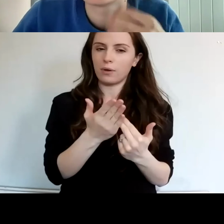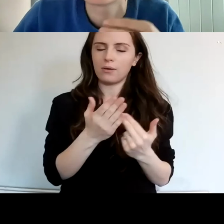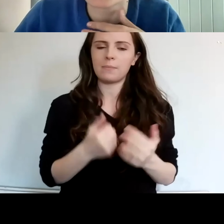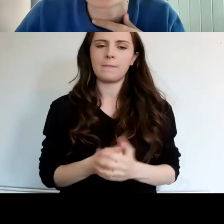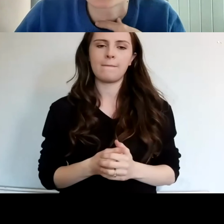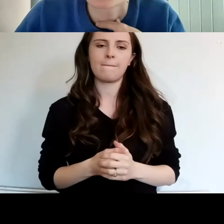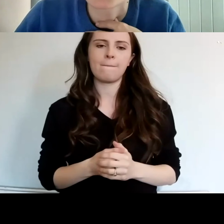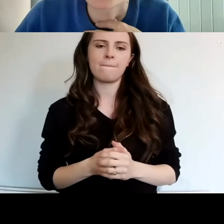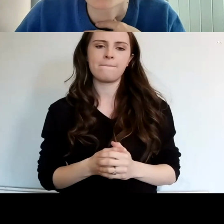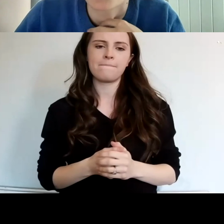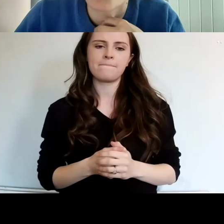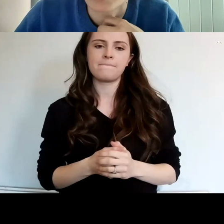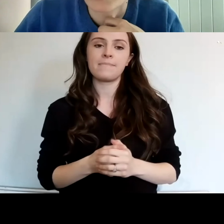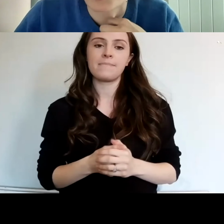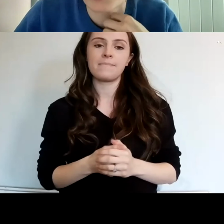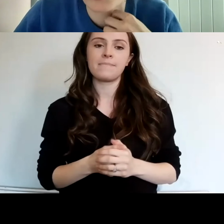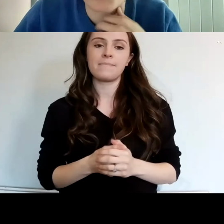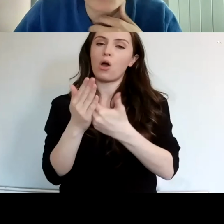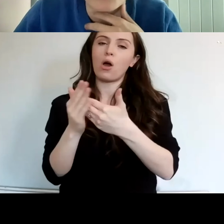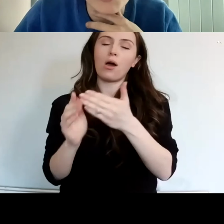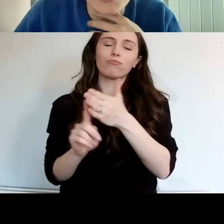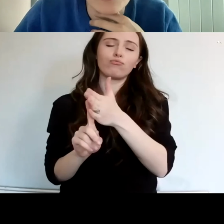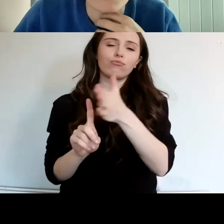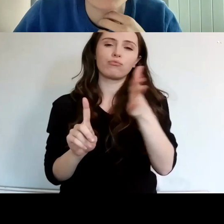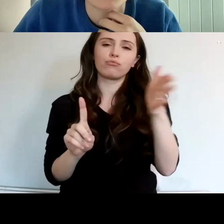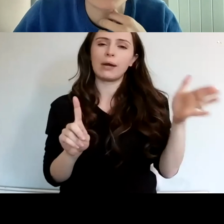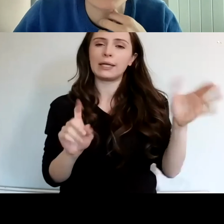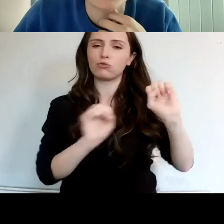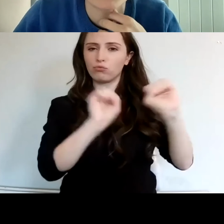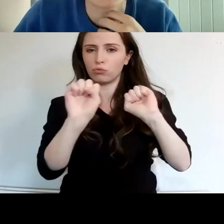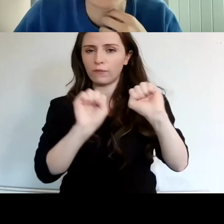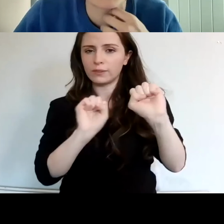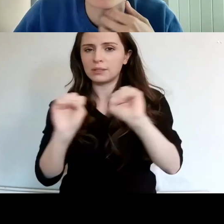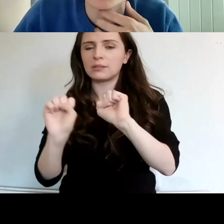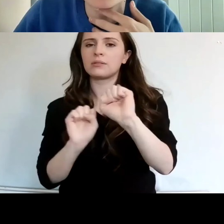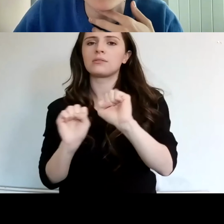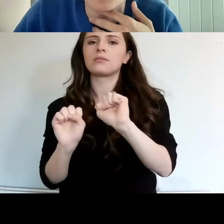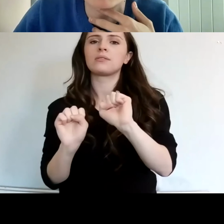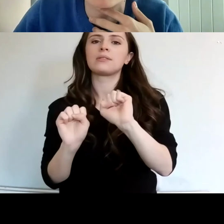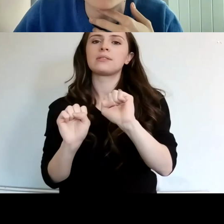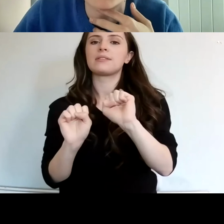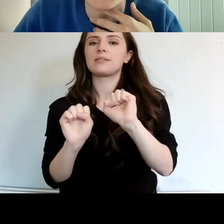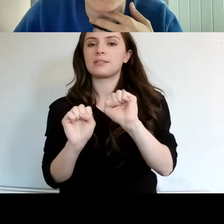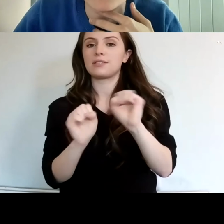The legislation covers a wide range of services and facilities provided by public bodies